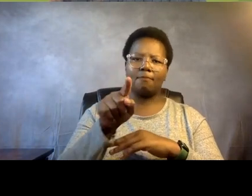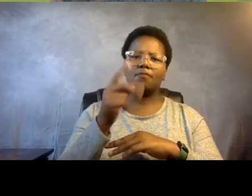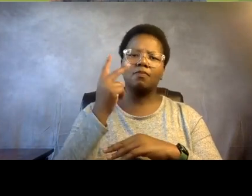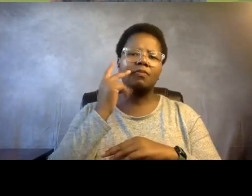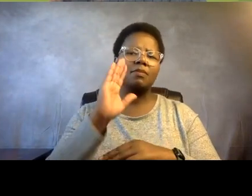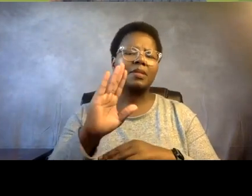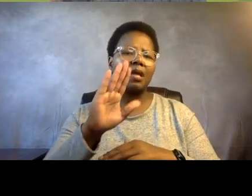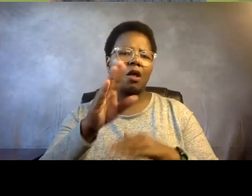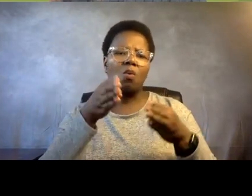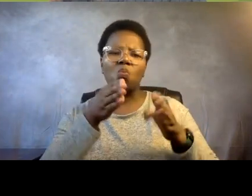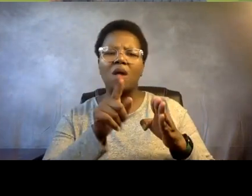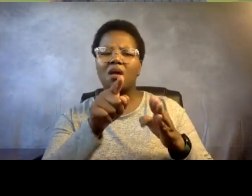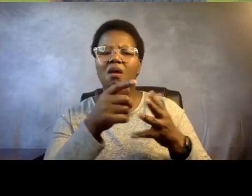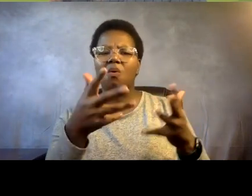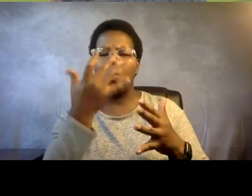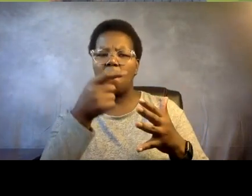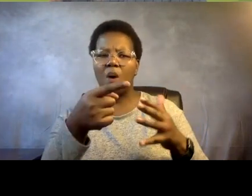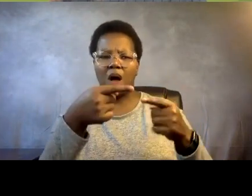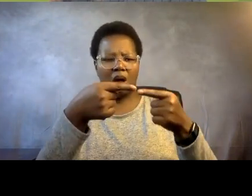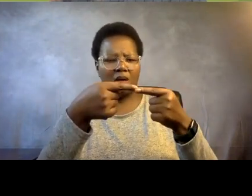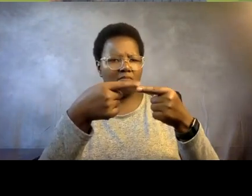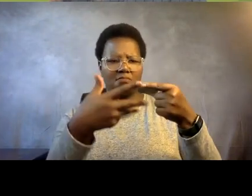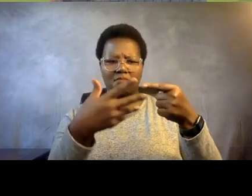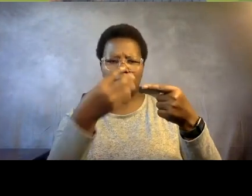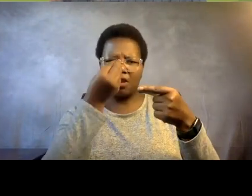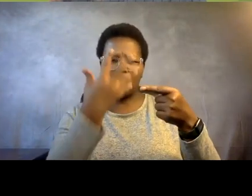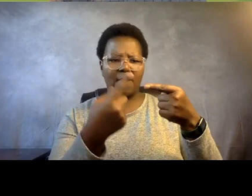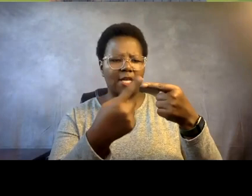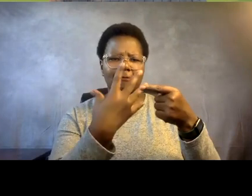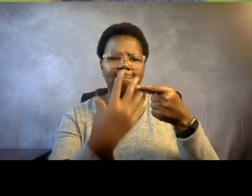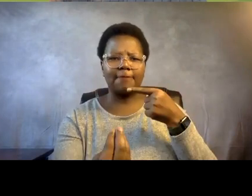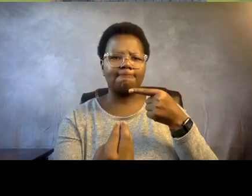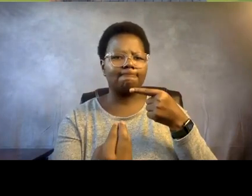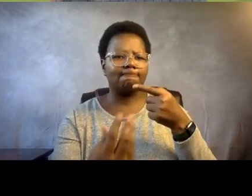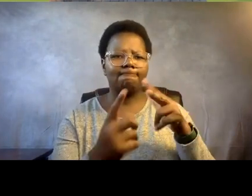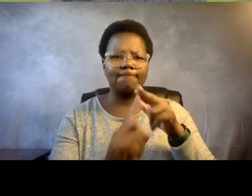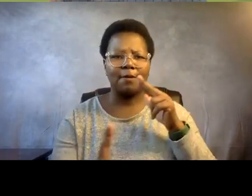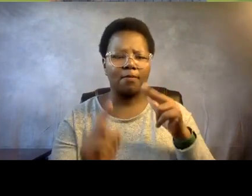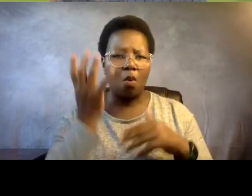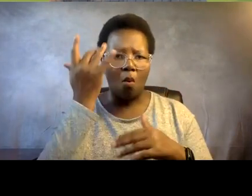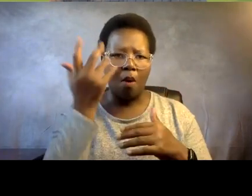these outlines to disappear or how do I lock in a state like a mouse hover or a keyboard focus